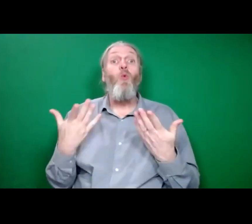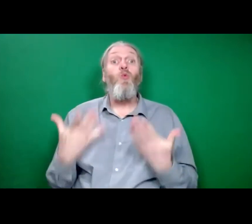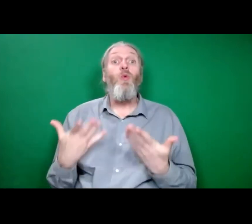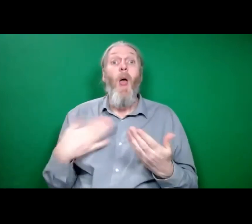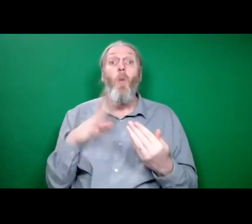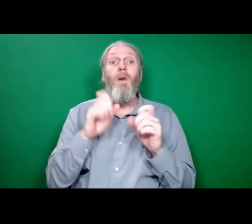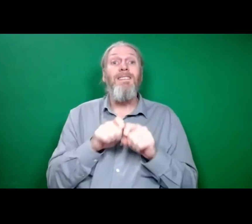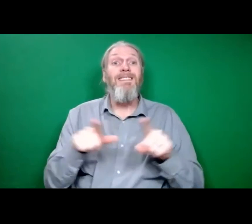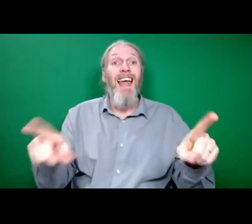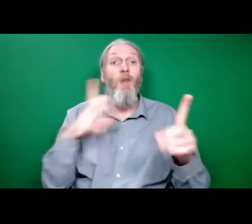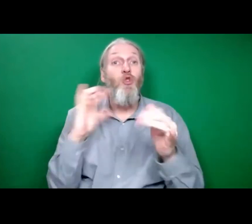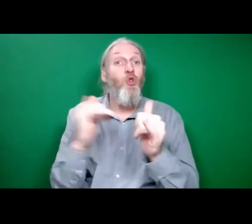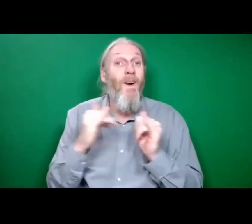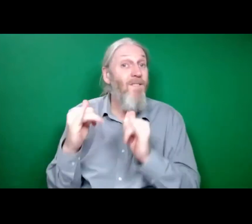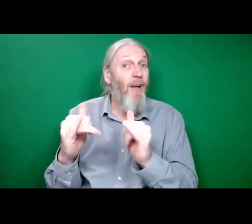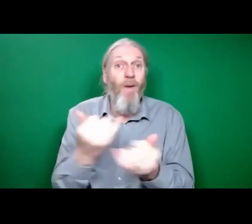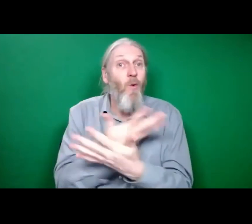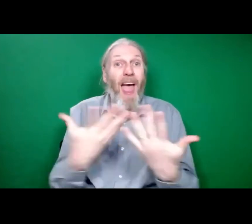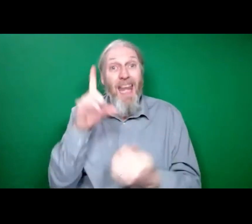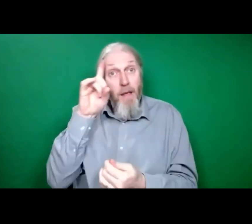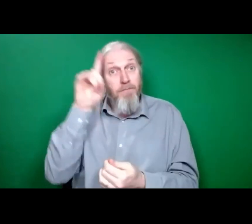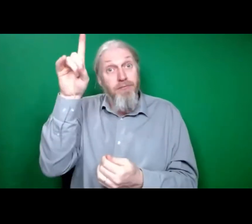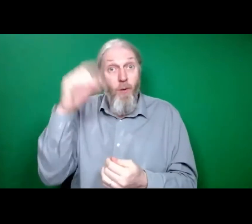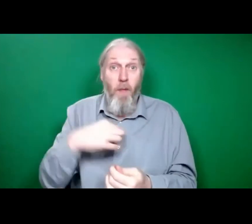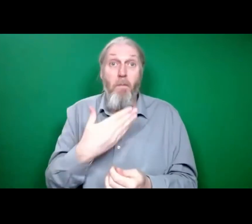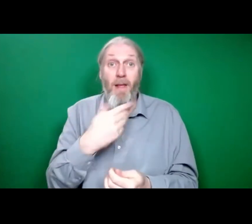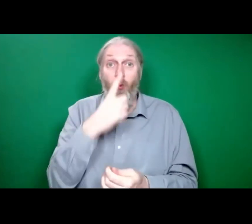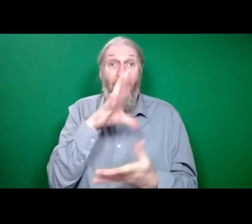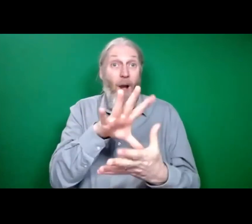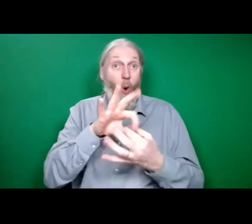I would imagine that there are. That absolutely has to play into it.